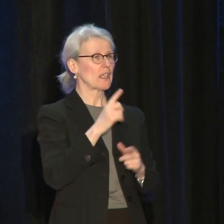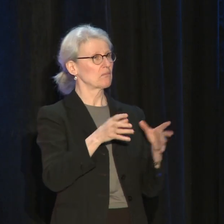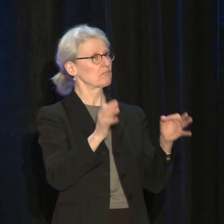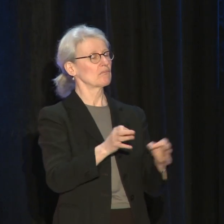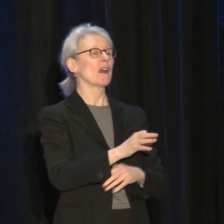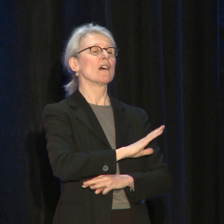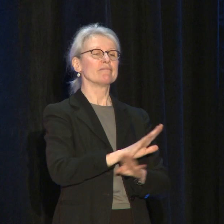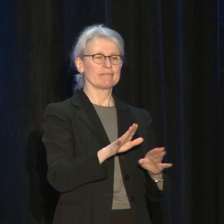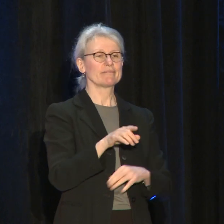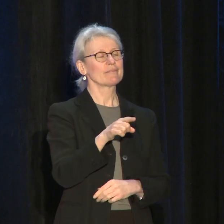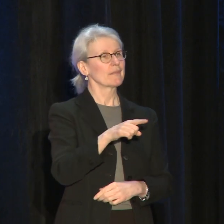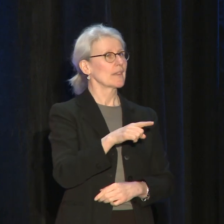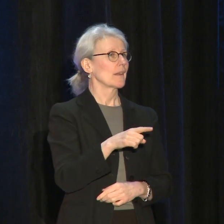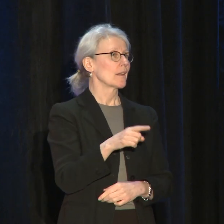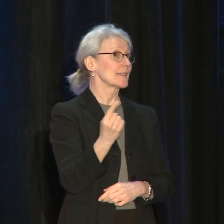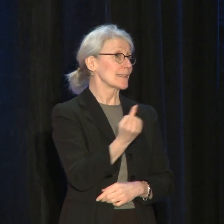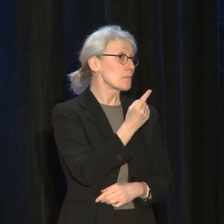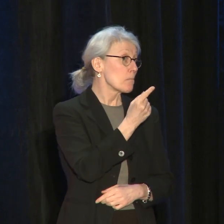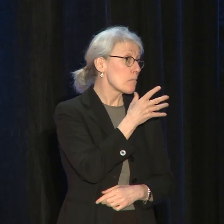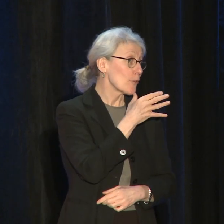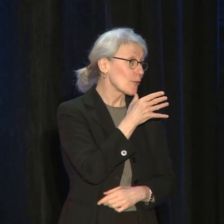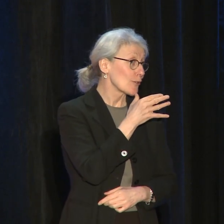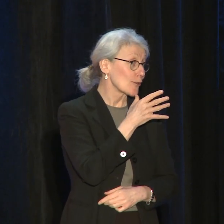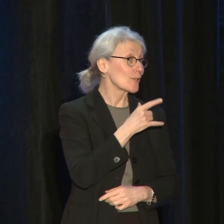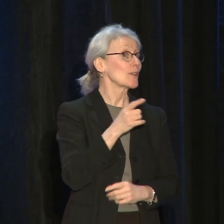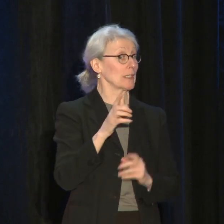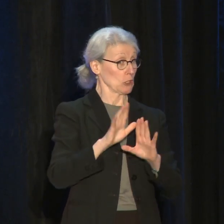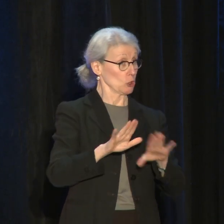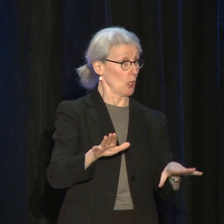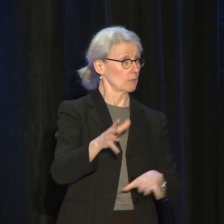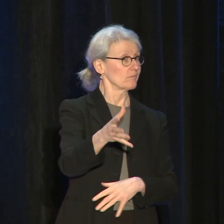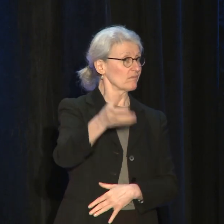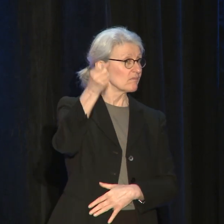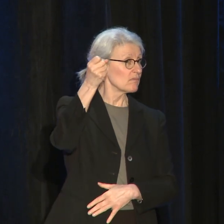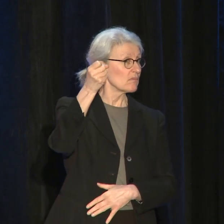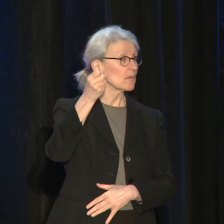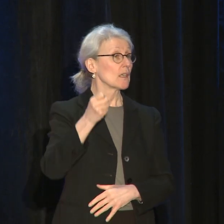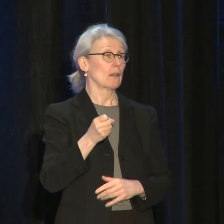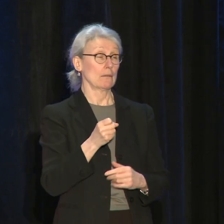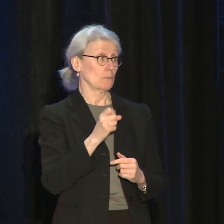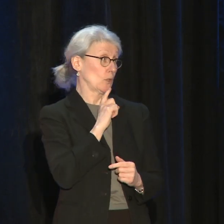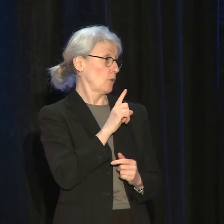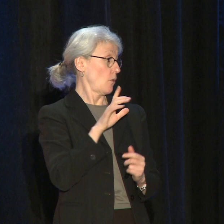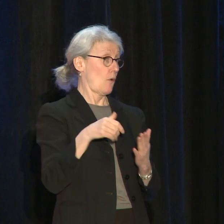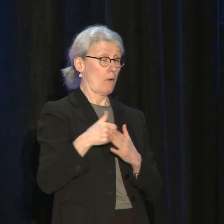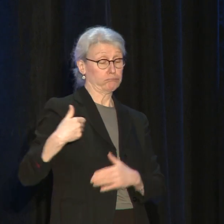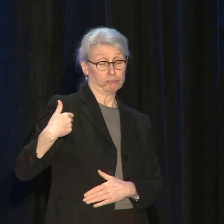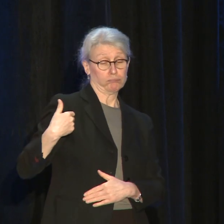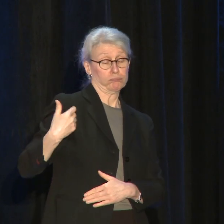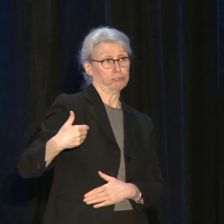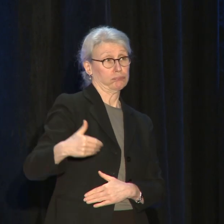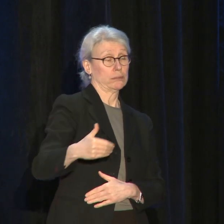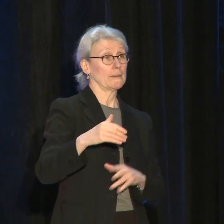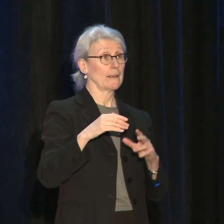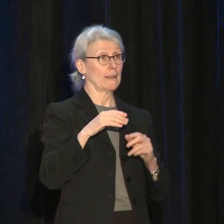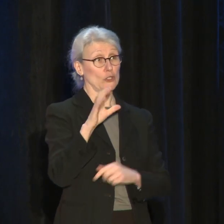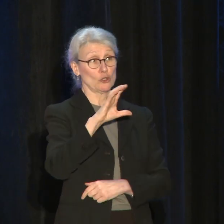mostly their single mothers and every single family I saw in Chicago was a Black family.